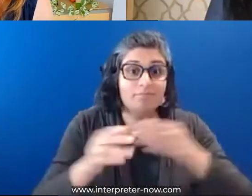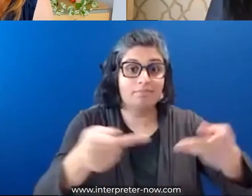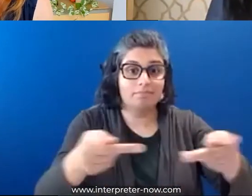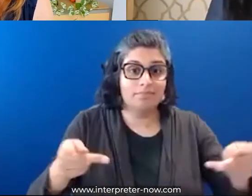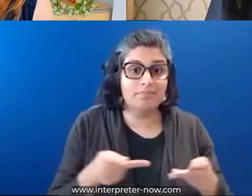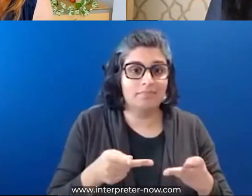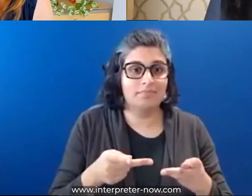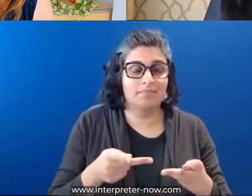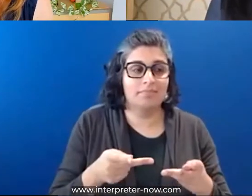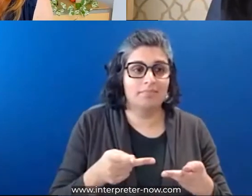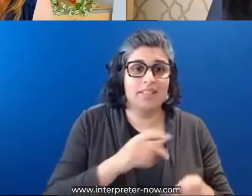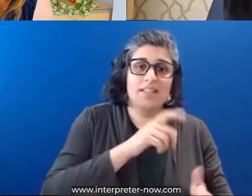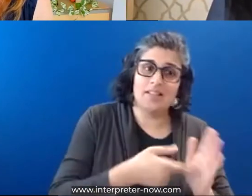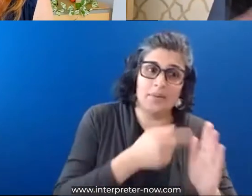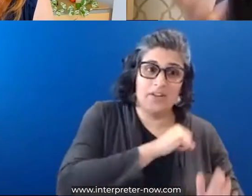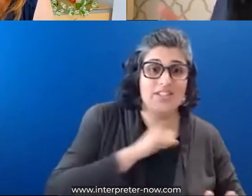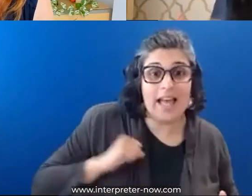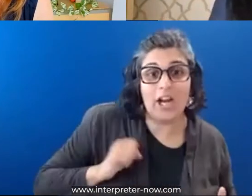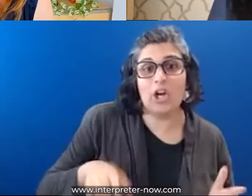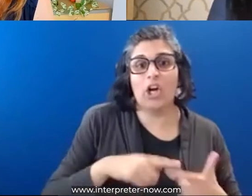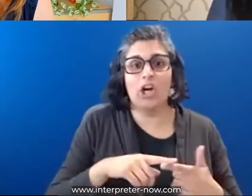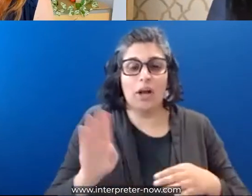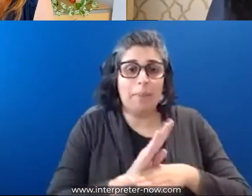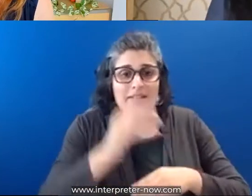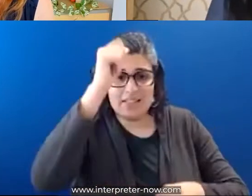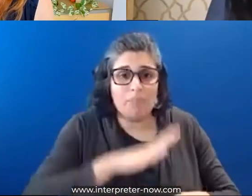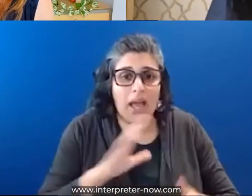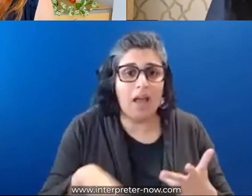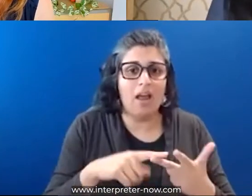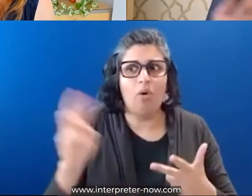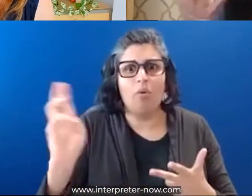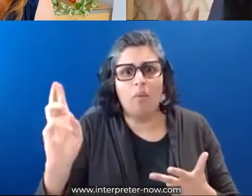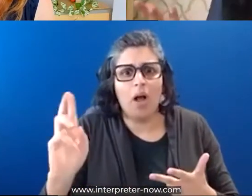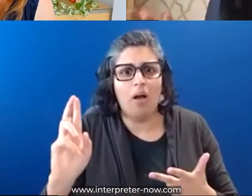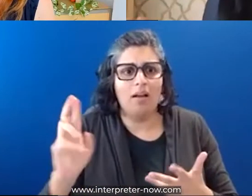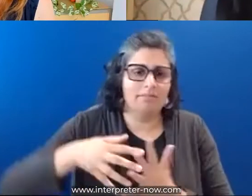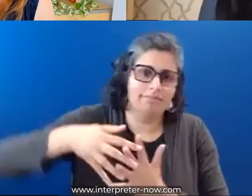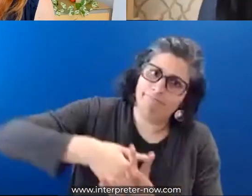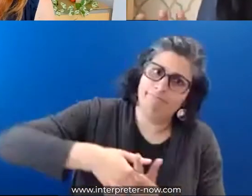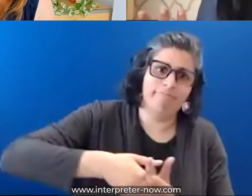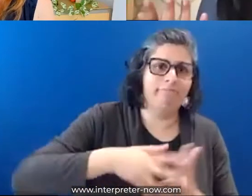there's senators and businessman and Republicans who have been in fiery opposition to everything